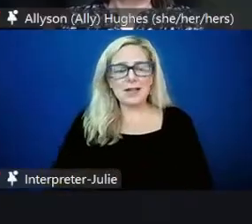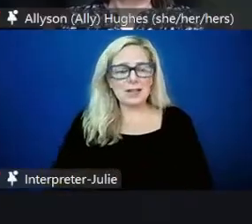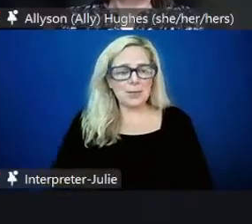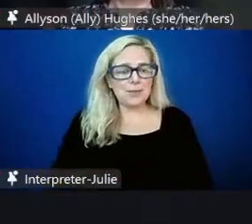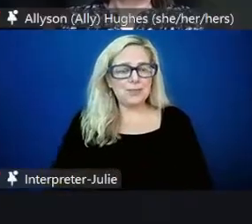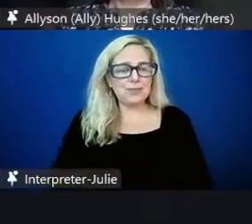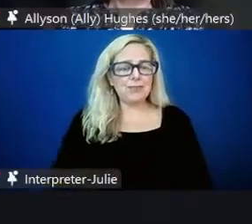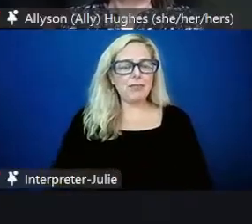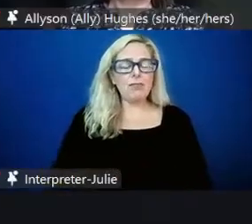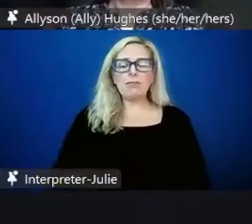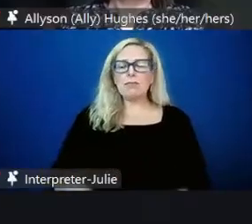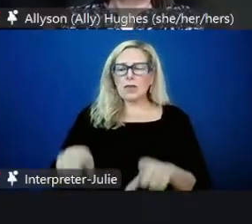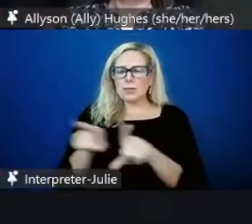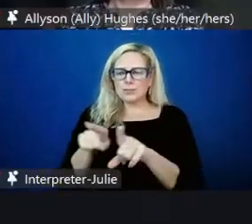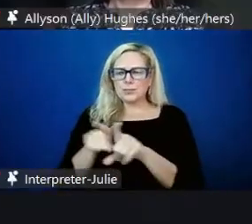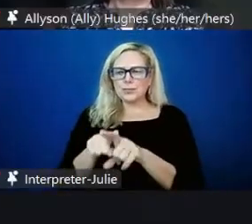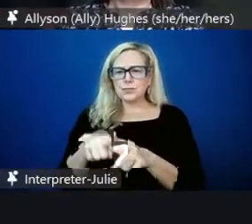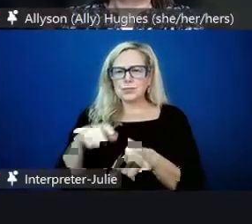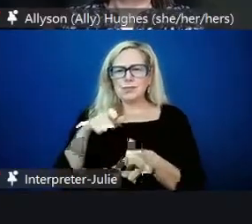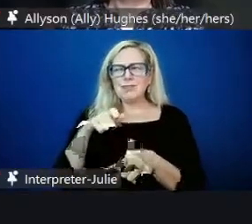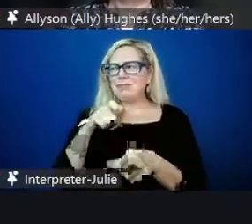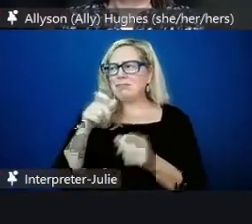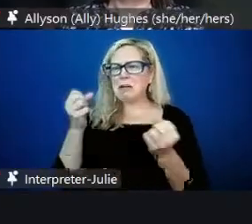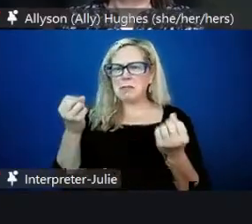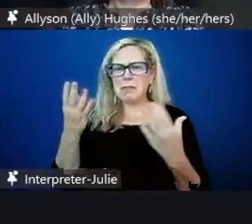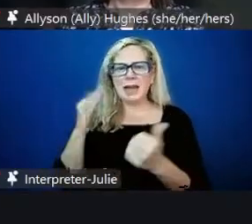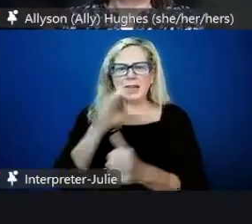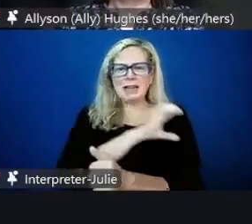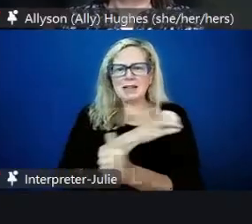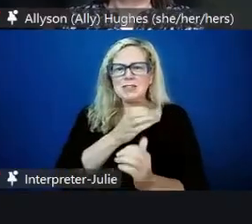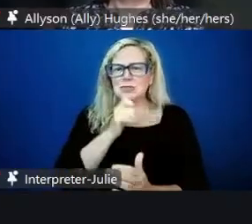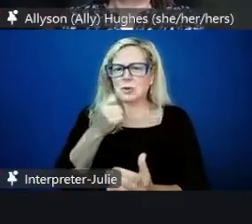reproductive health, including trans medicine as I mentioned,